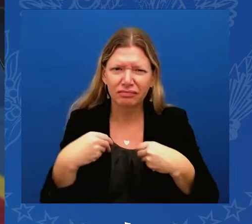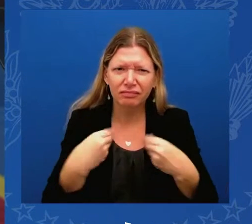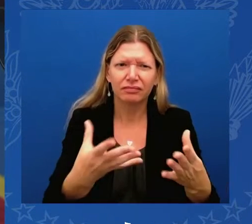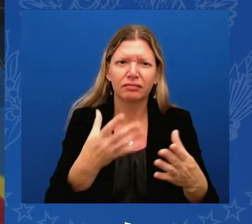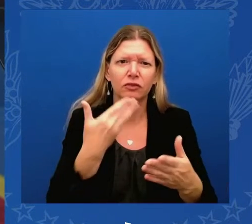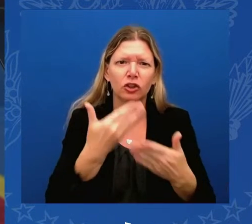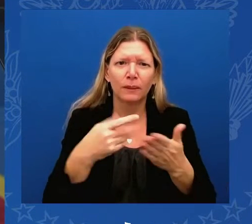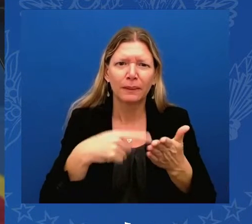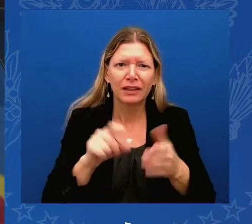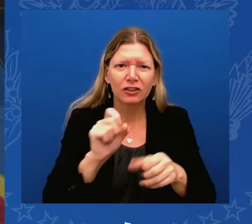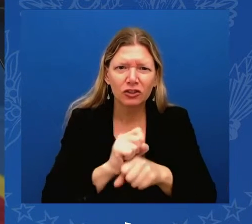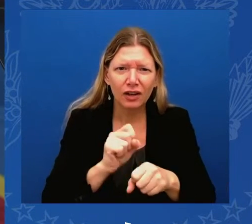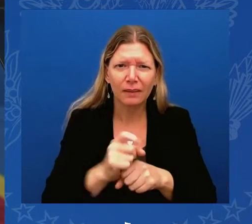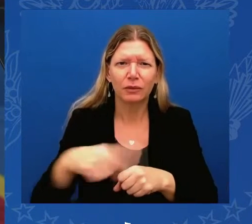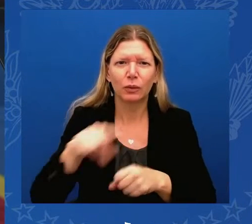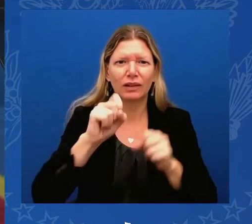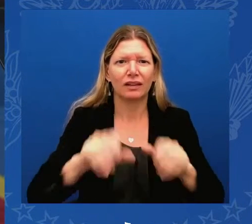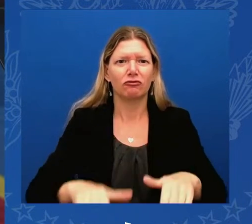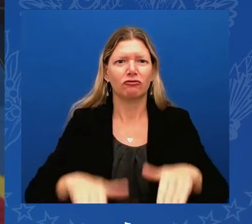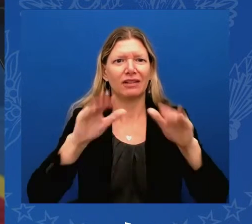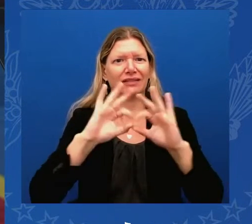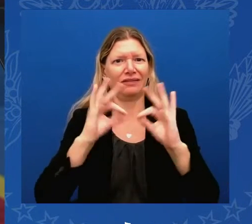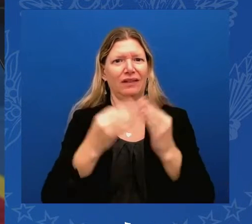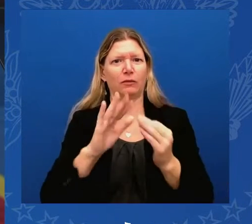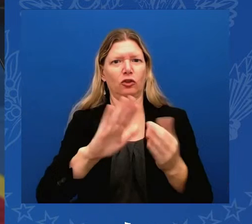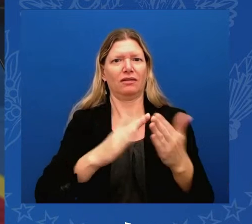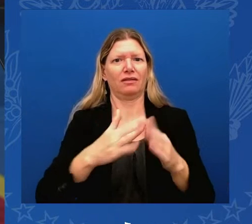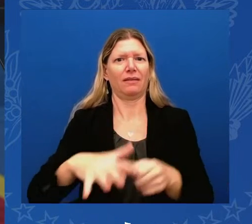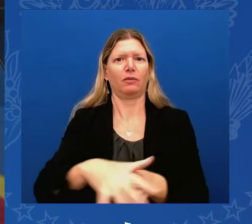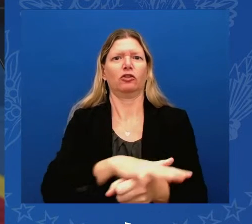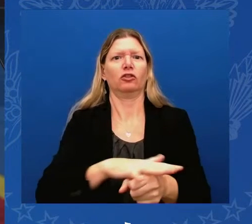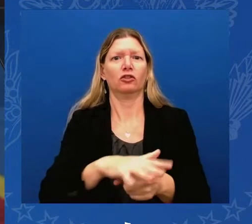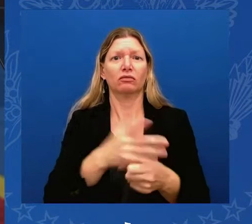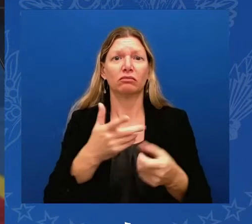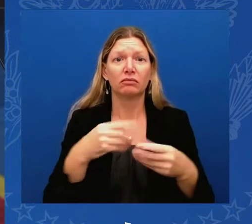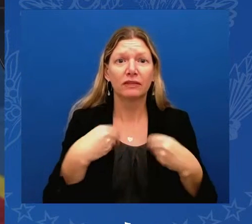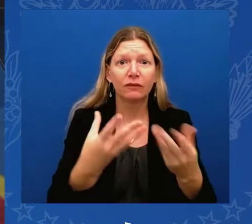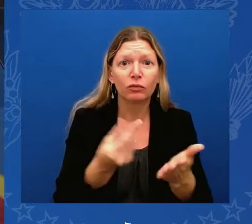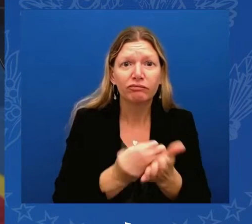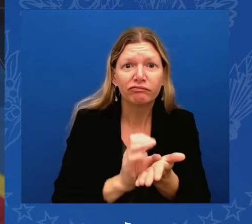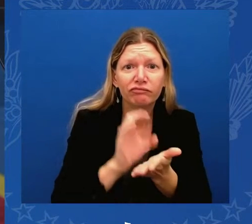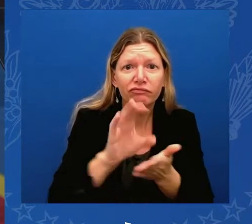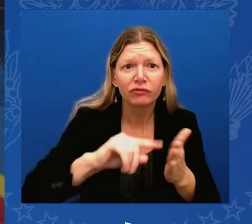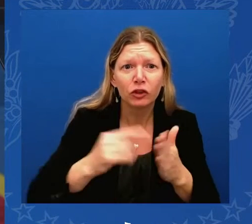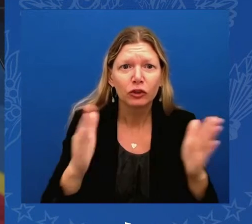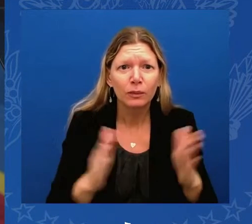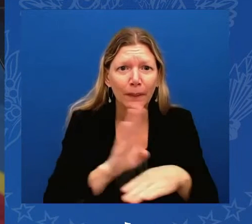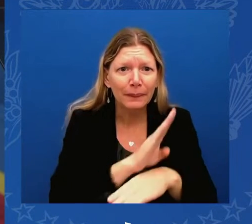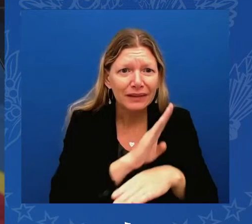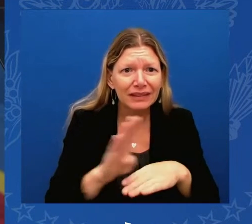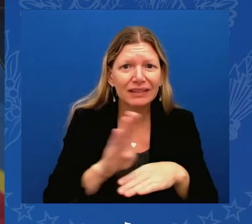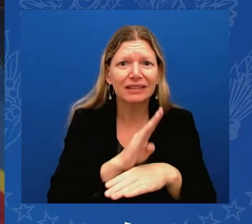housing that's more affordable and accessible. I've walked the picket line and defended the rights of workers.